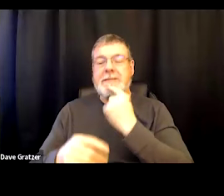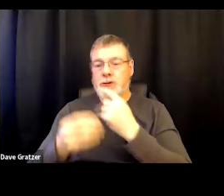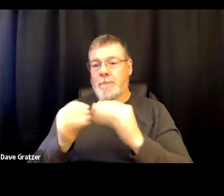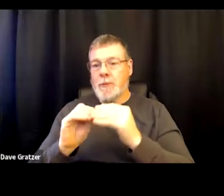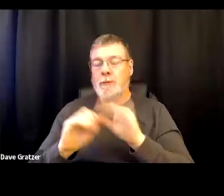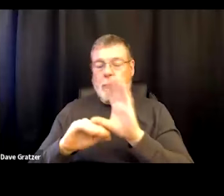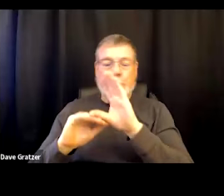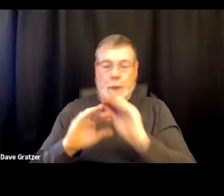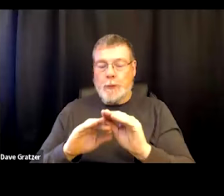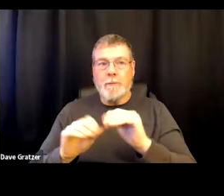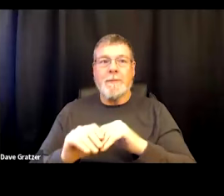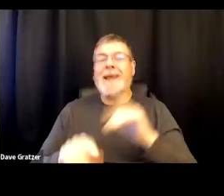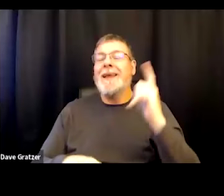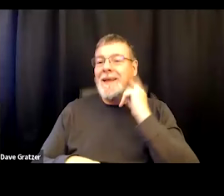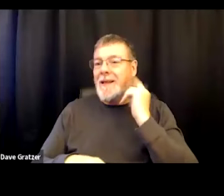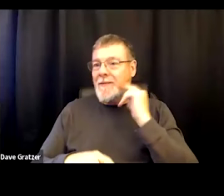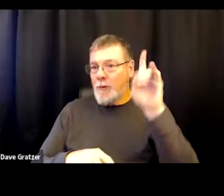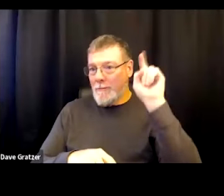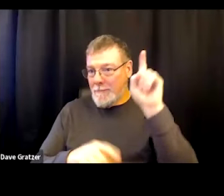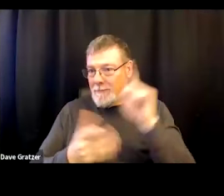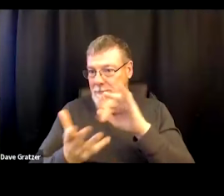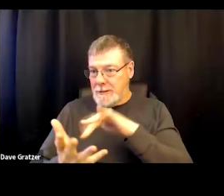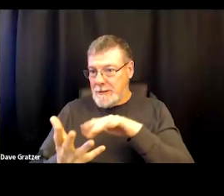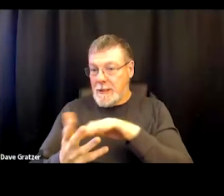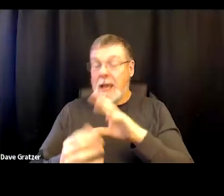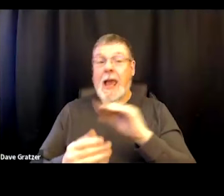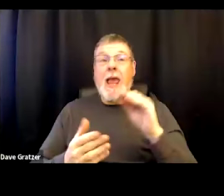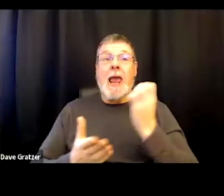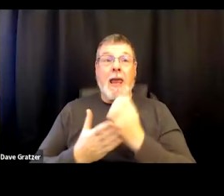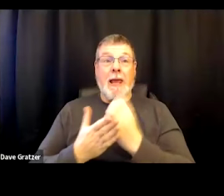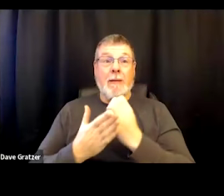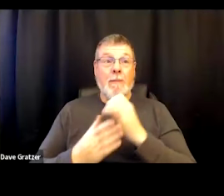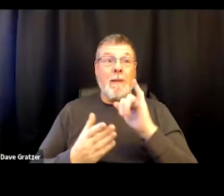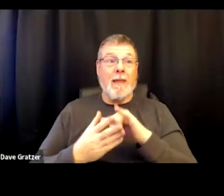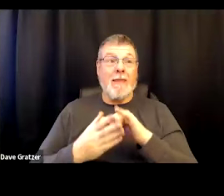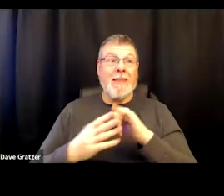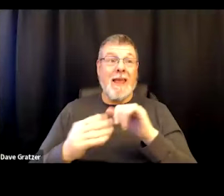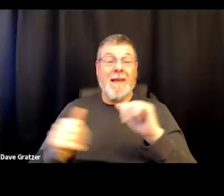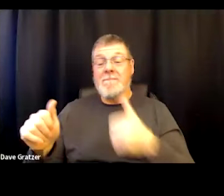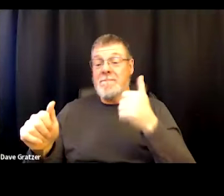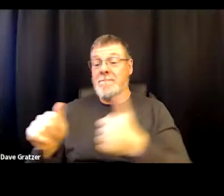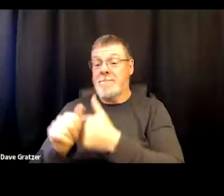This is a California study. And then we know that economically, that these follow-up services during reentry